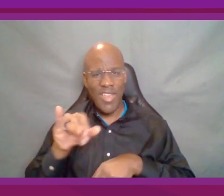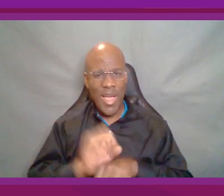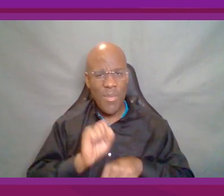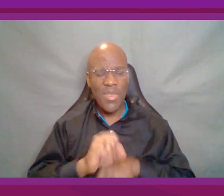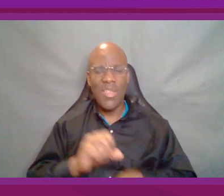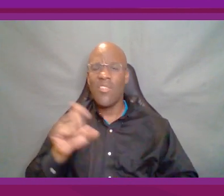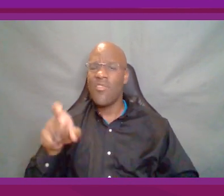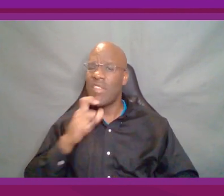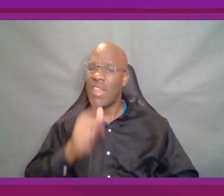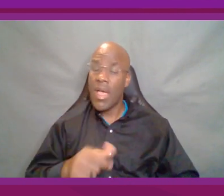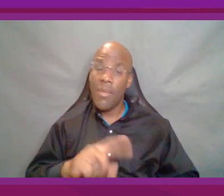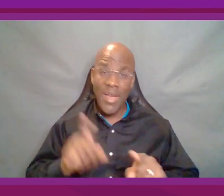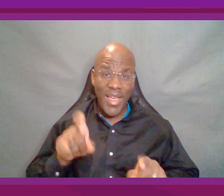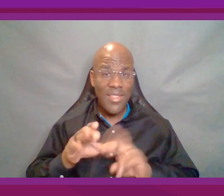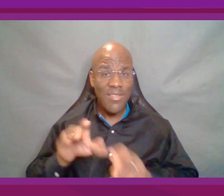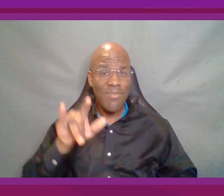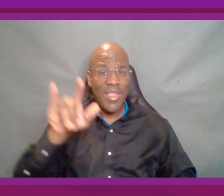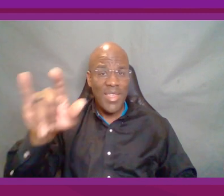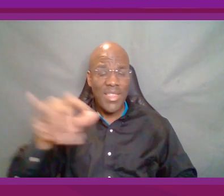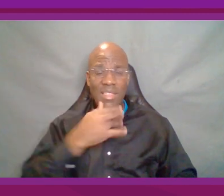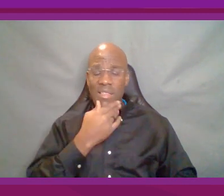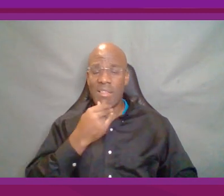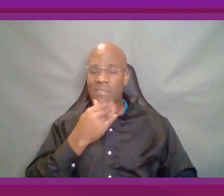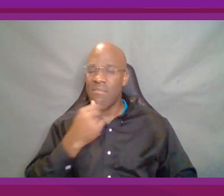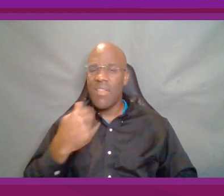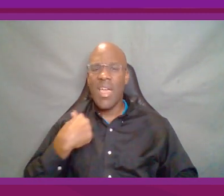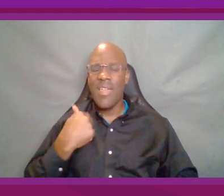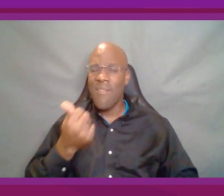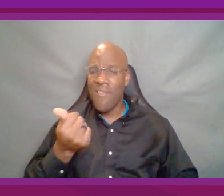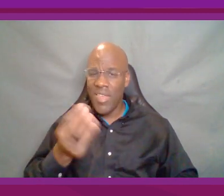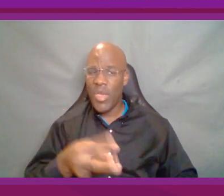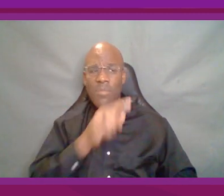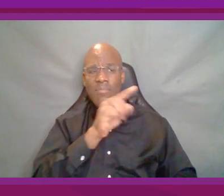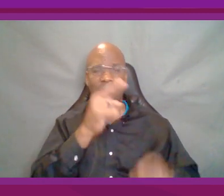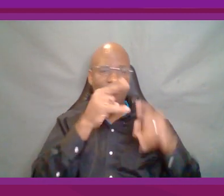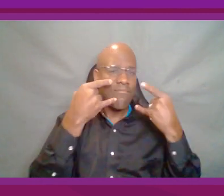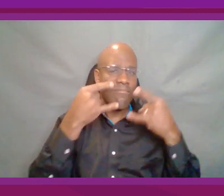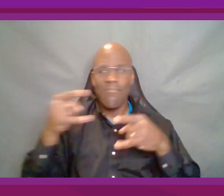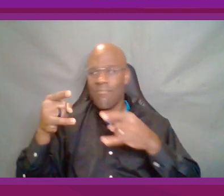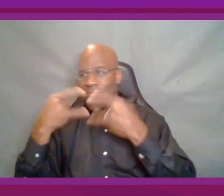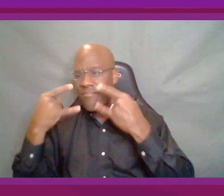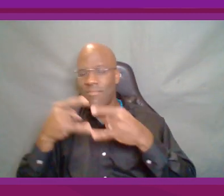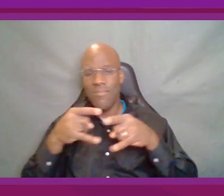um but I needed to go on a plane and there was very few people wearing a mask and so